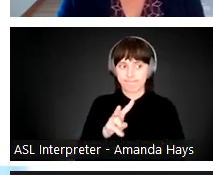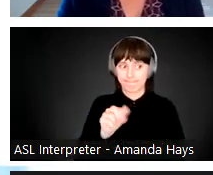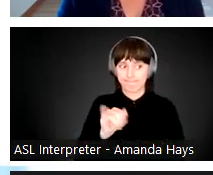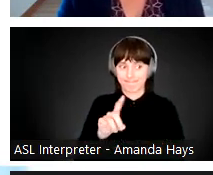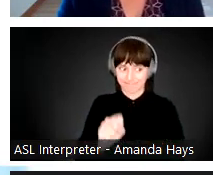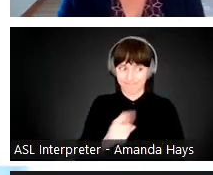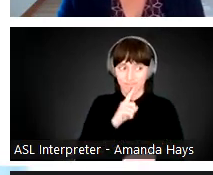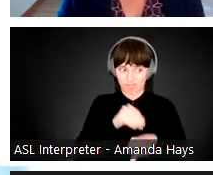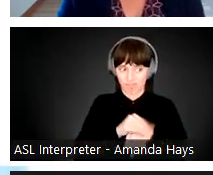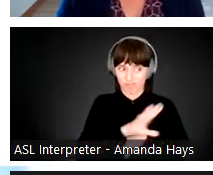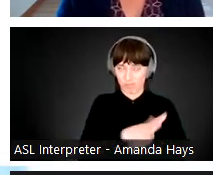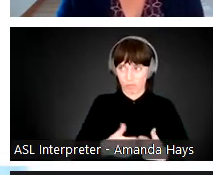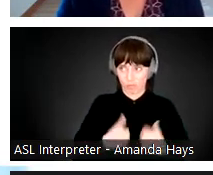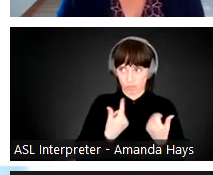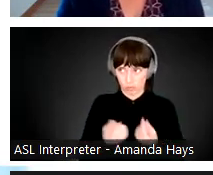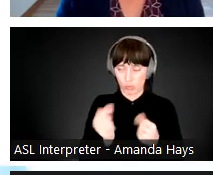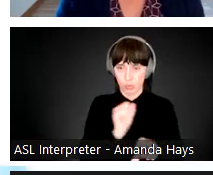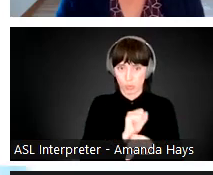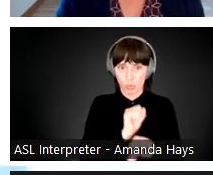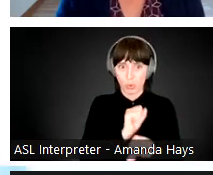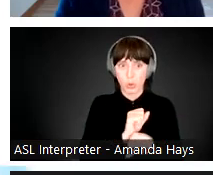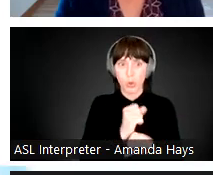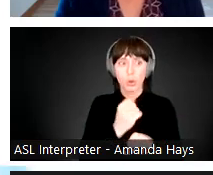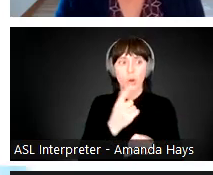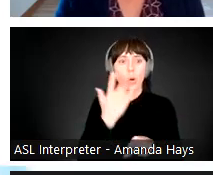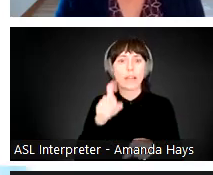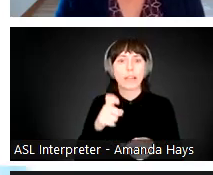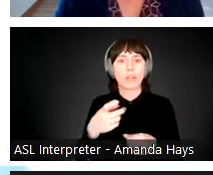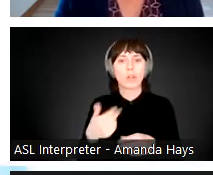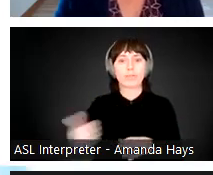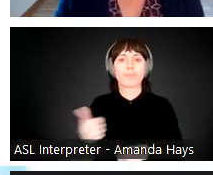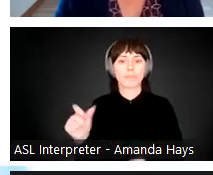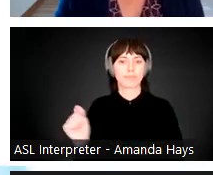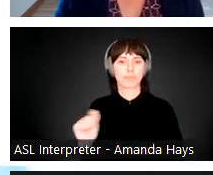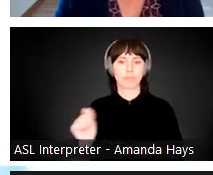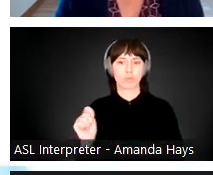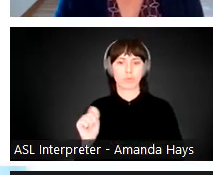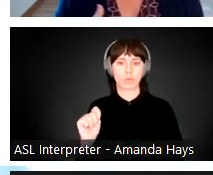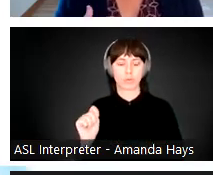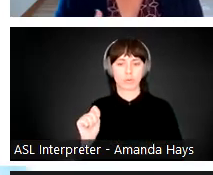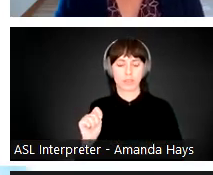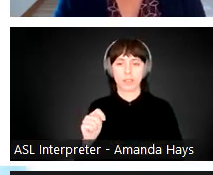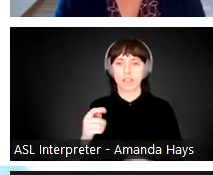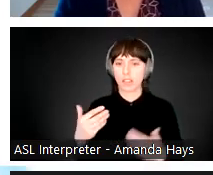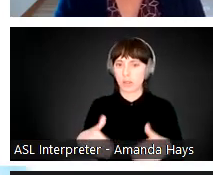work based on the location of and the need to use a restroom. And so, it's a